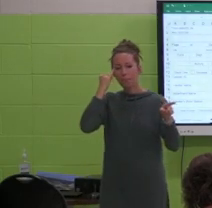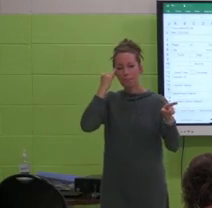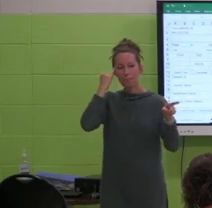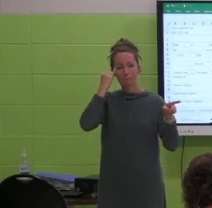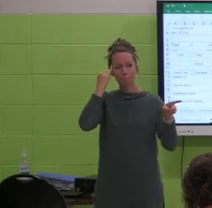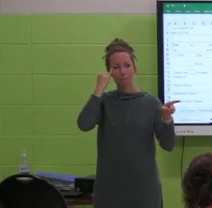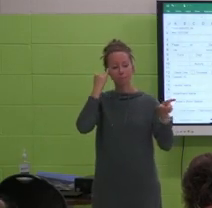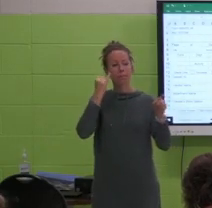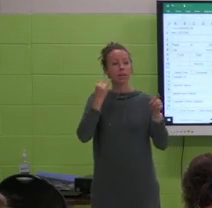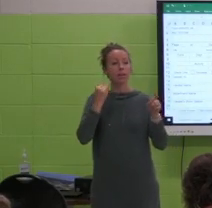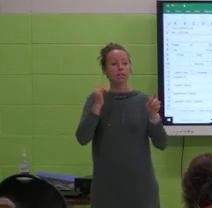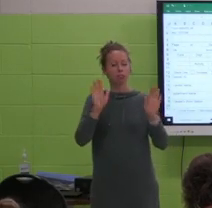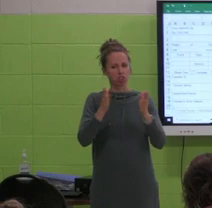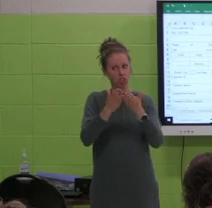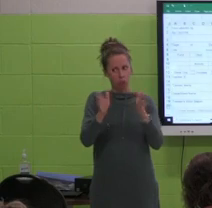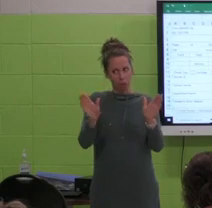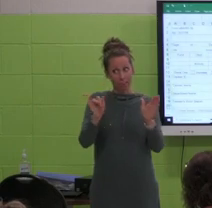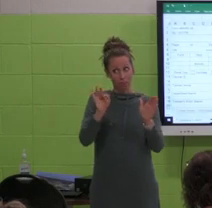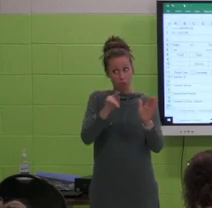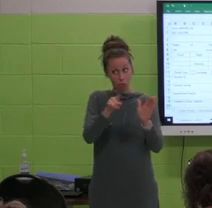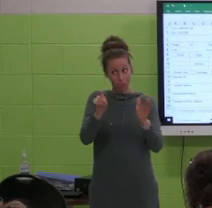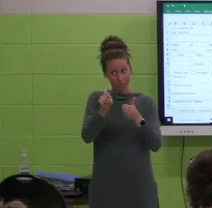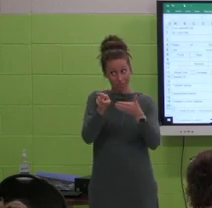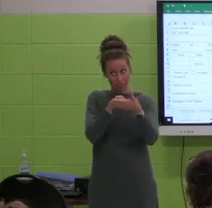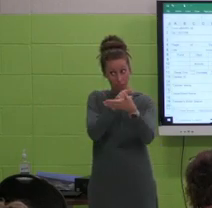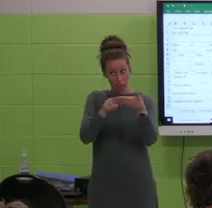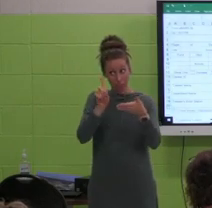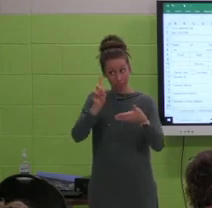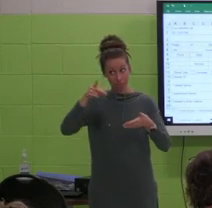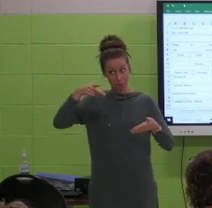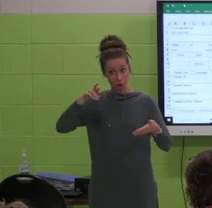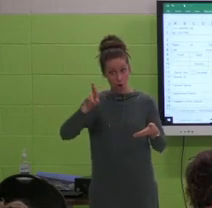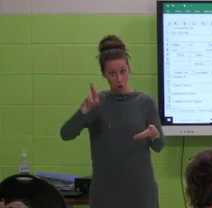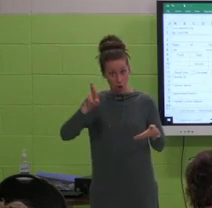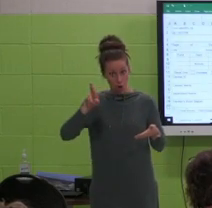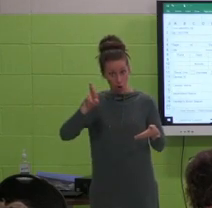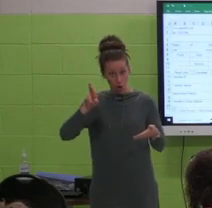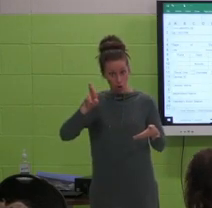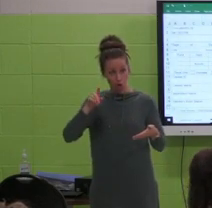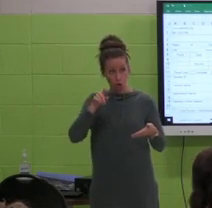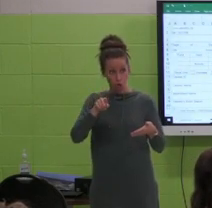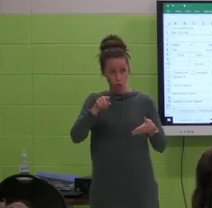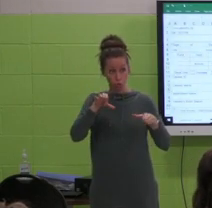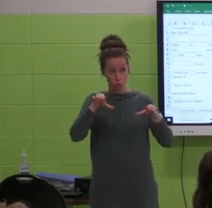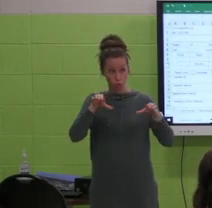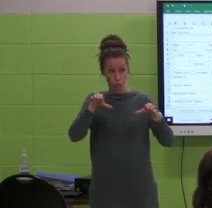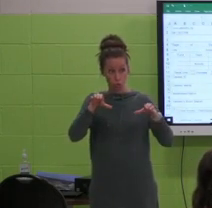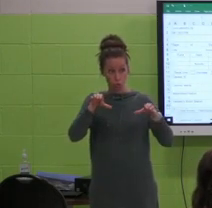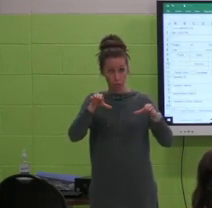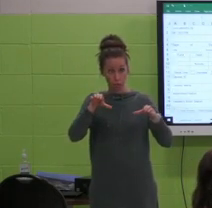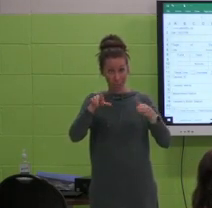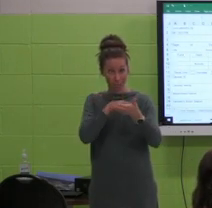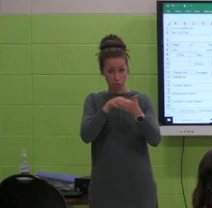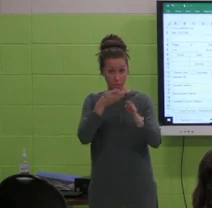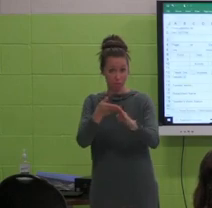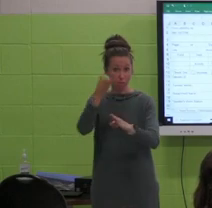generally speaking if you need to cancel a DPR if you do so before it hits Finance on that on the